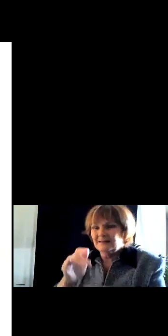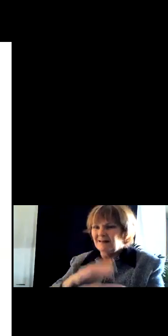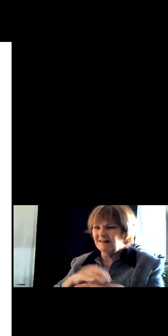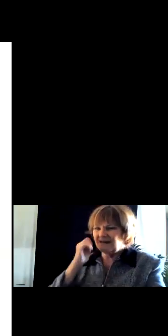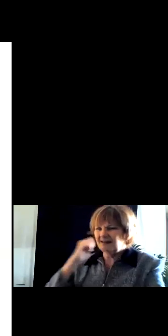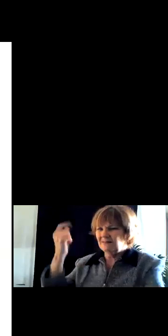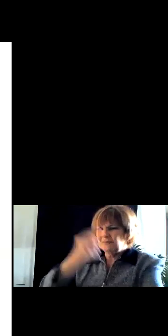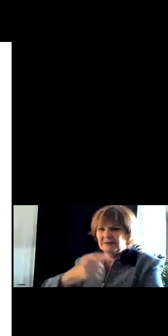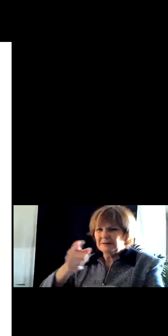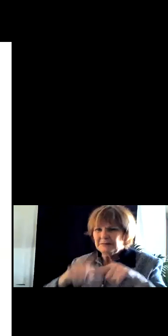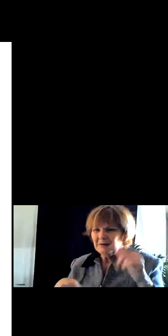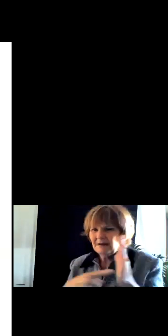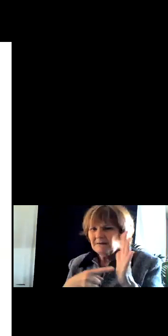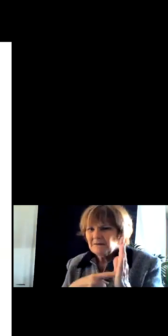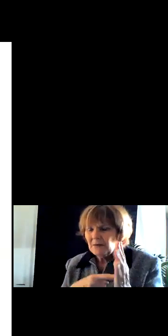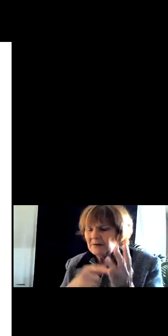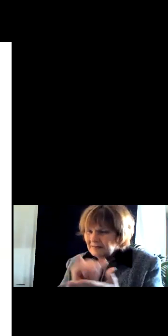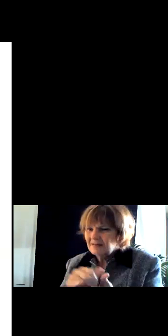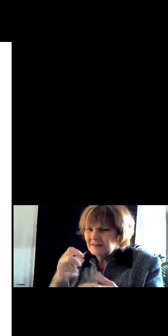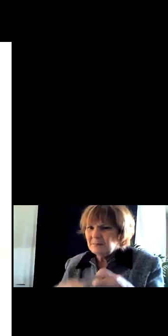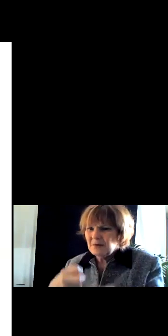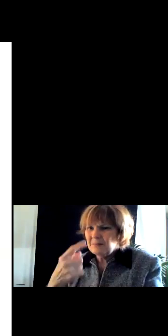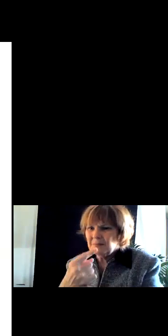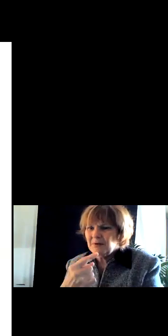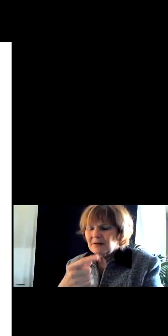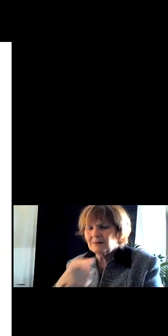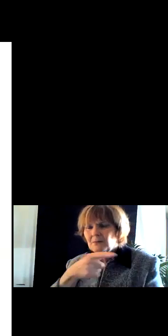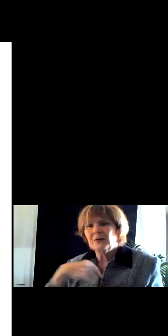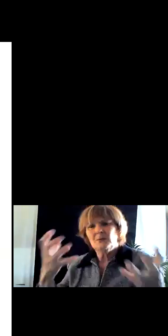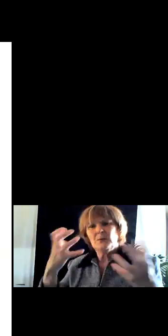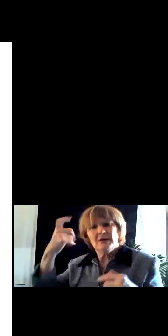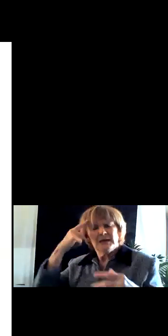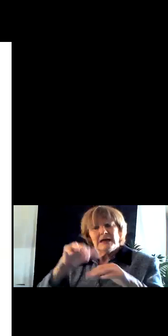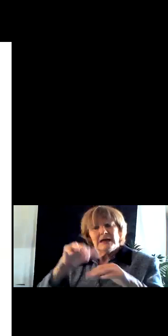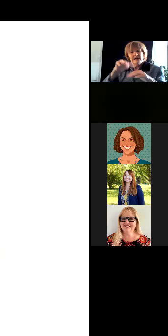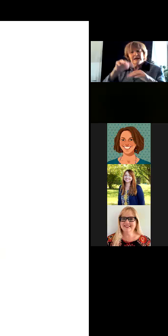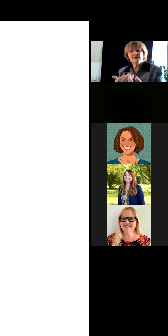That is a problem. So we wanna think about how all of these things, the very existence of racism